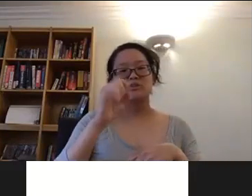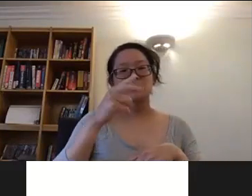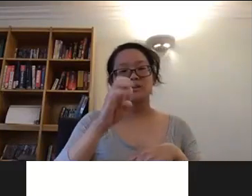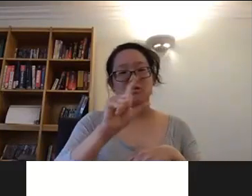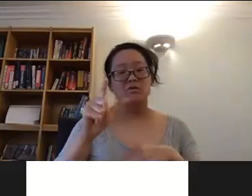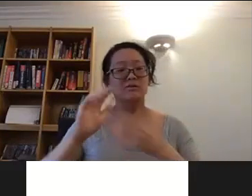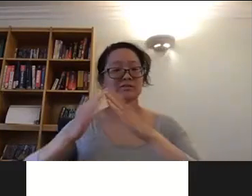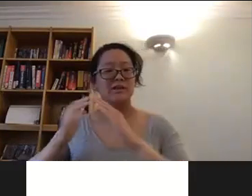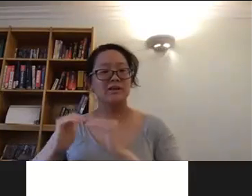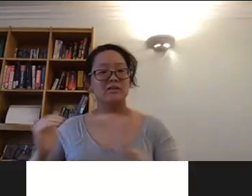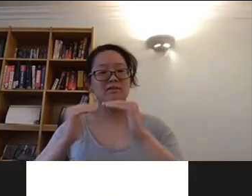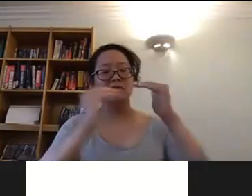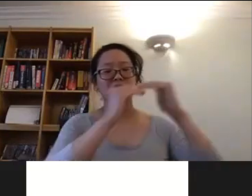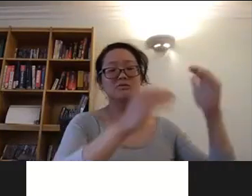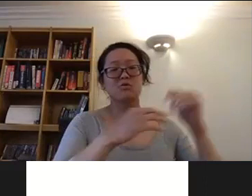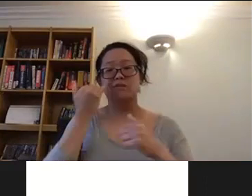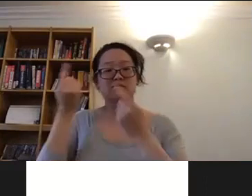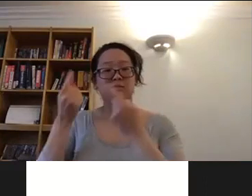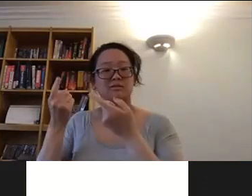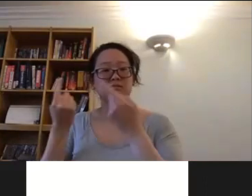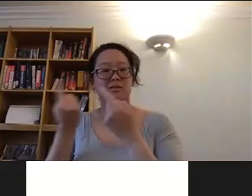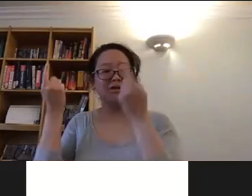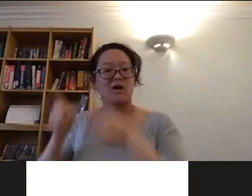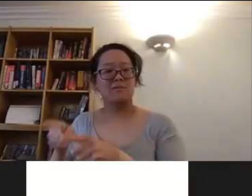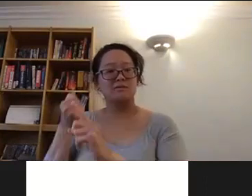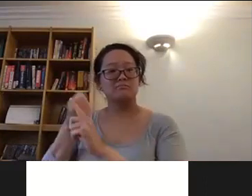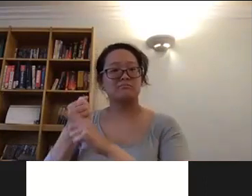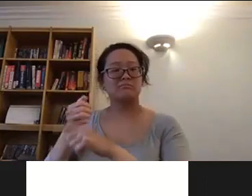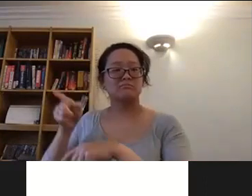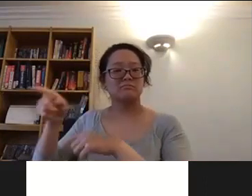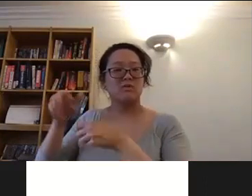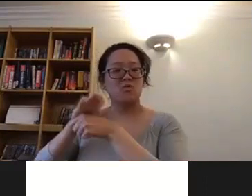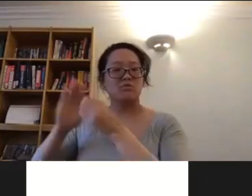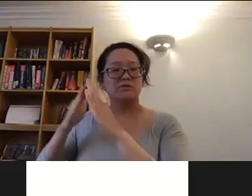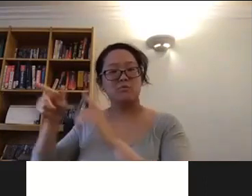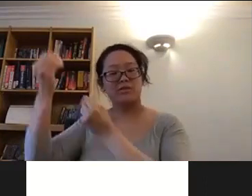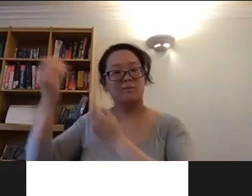national levels, the city levels, through every level of government, the information